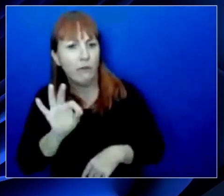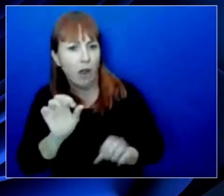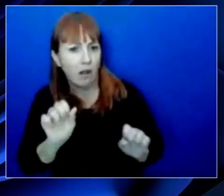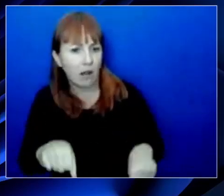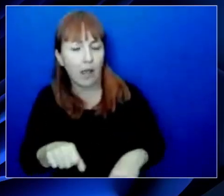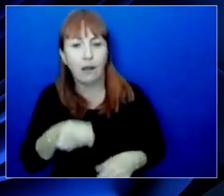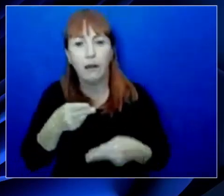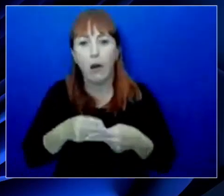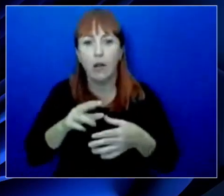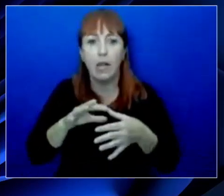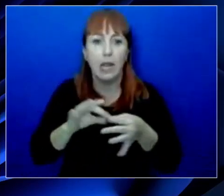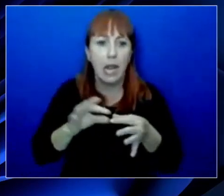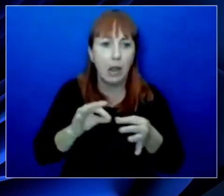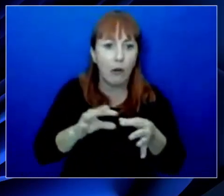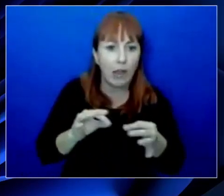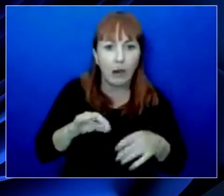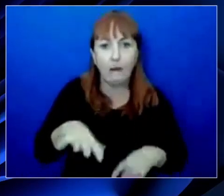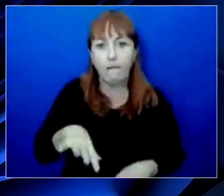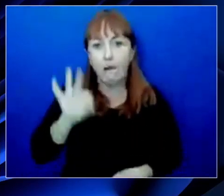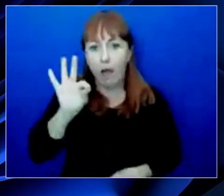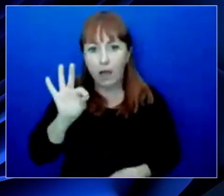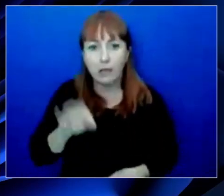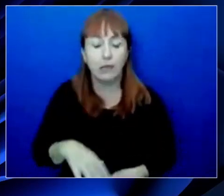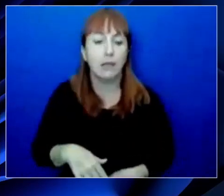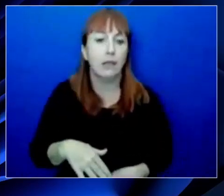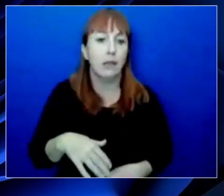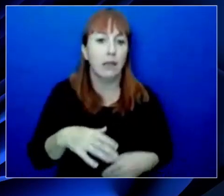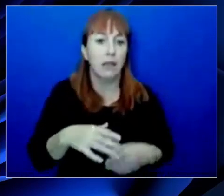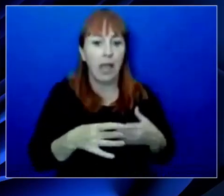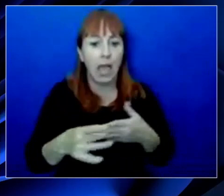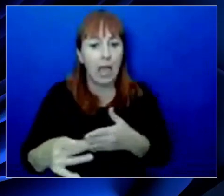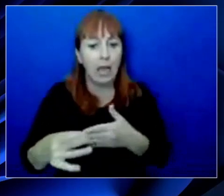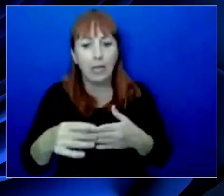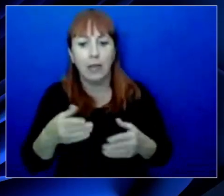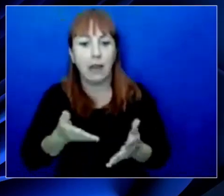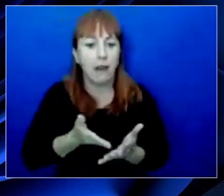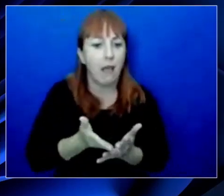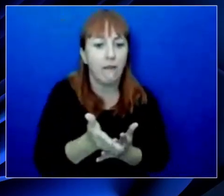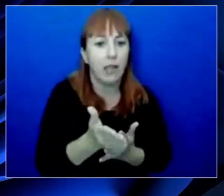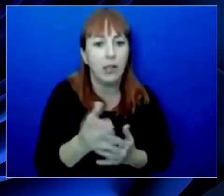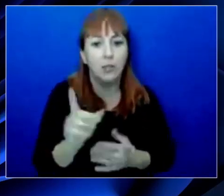find you could have used our heading navigation in scan mode, number of different ways to do that,